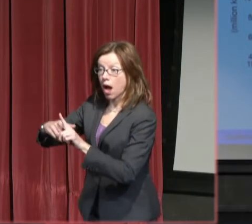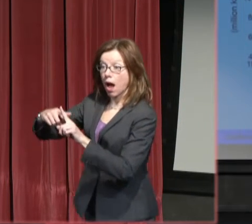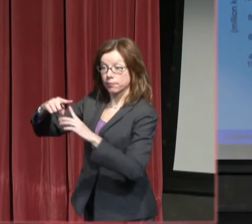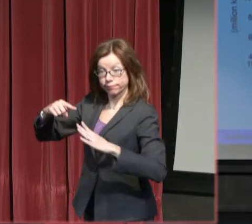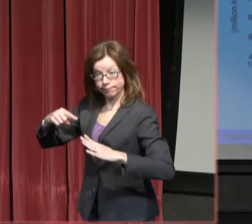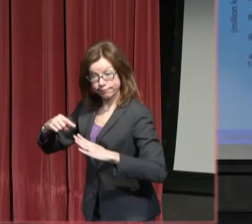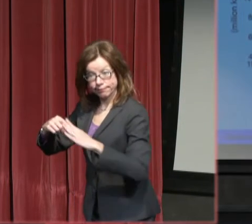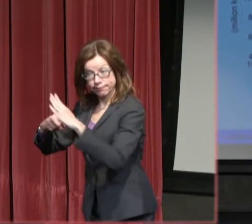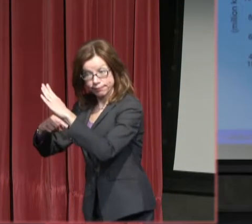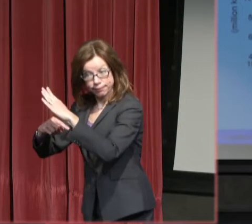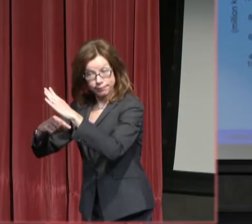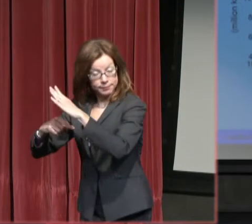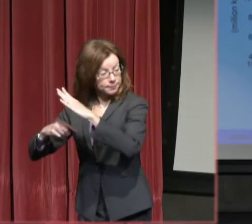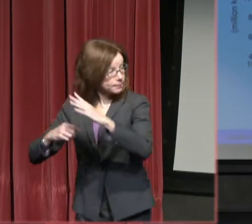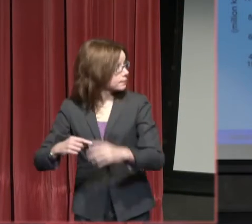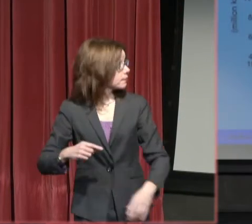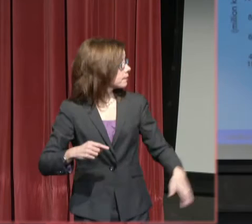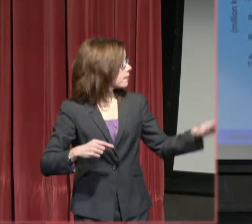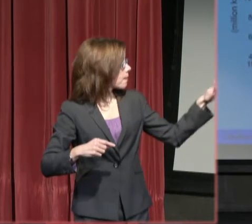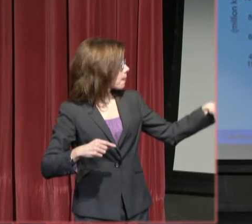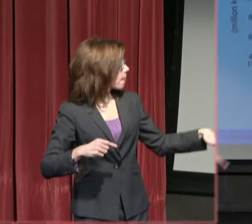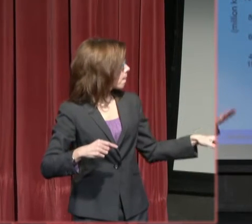The bottom one here is showing sea level rise.